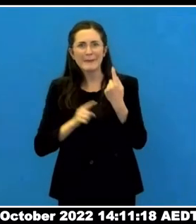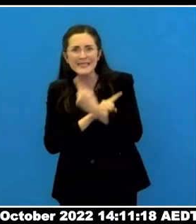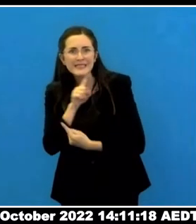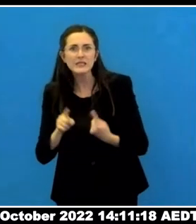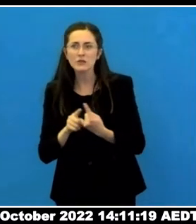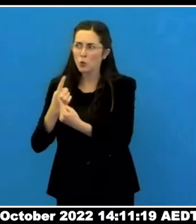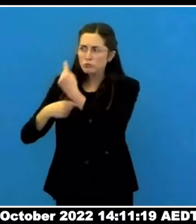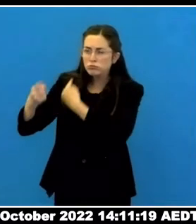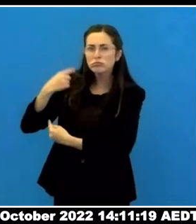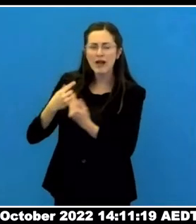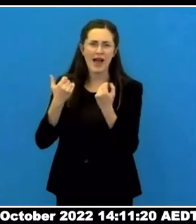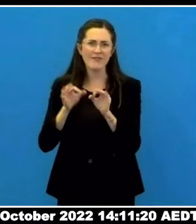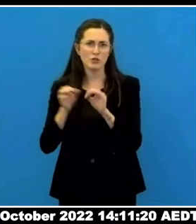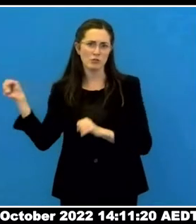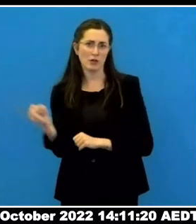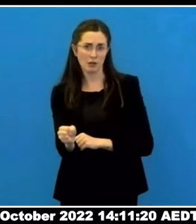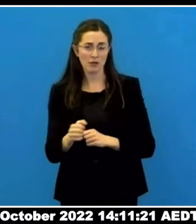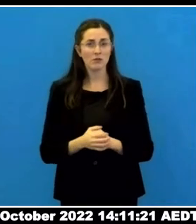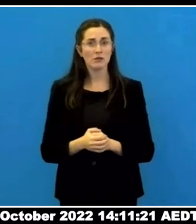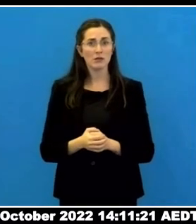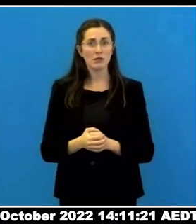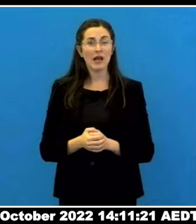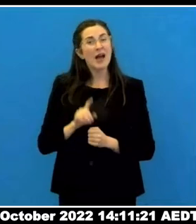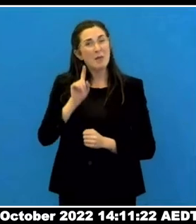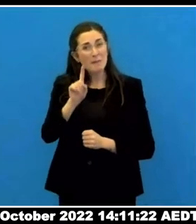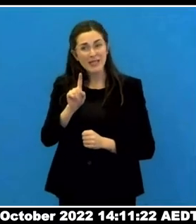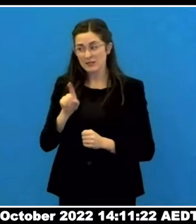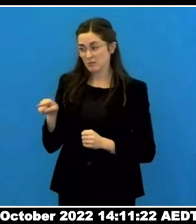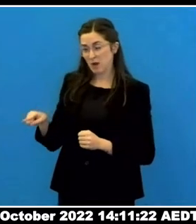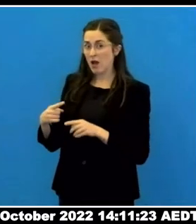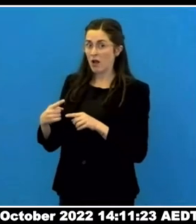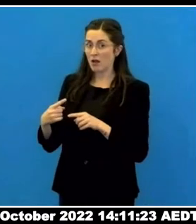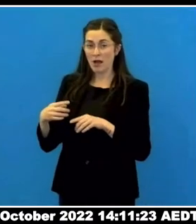I'm not sure how we would have coped if my husband didn't have good English.